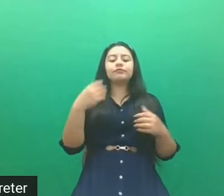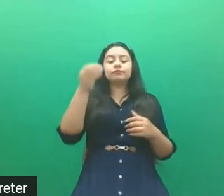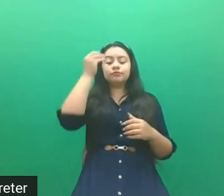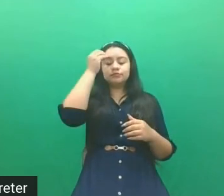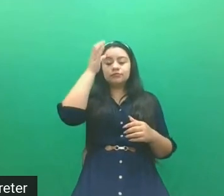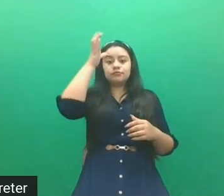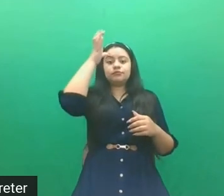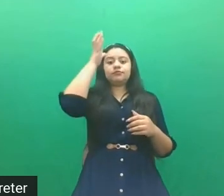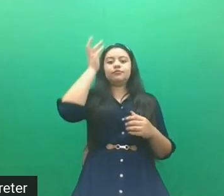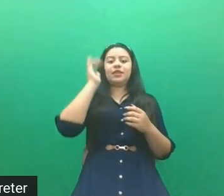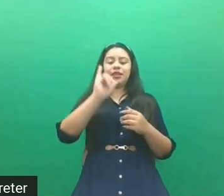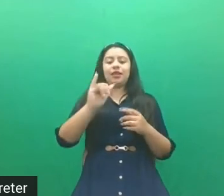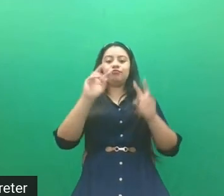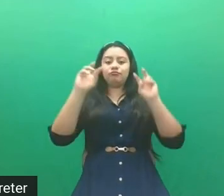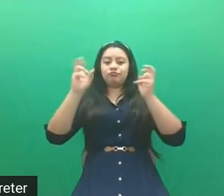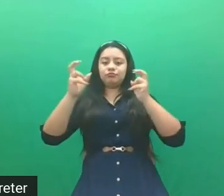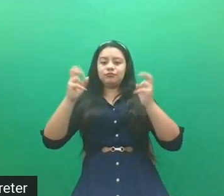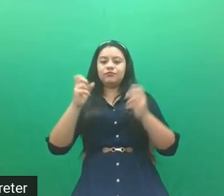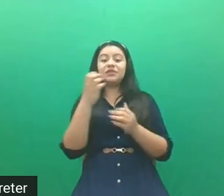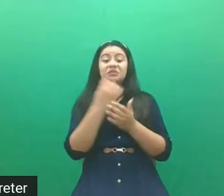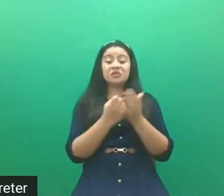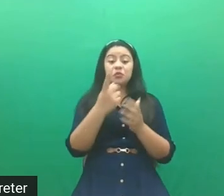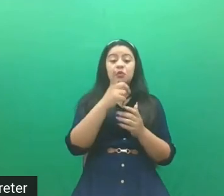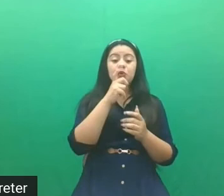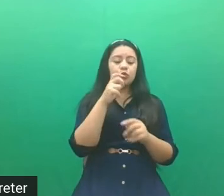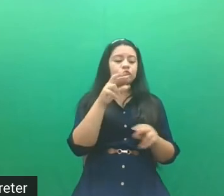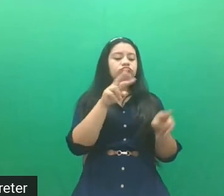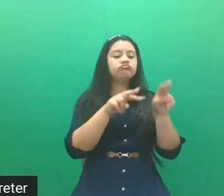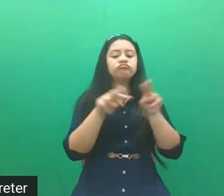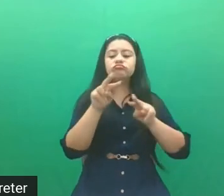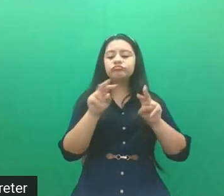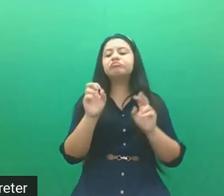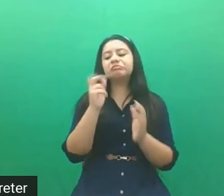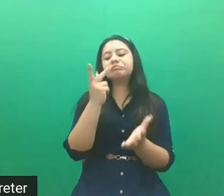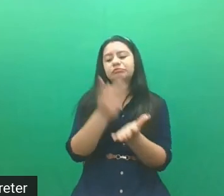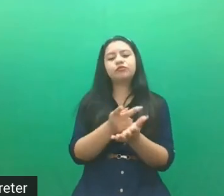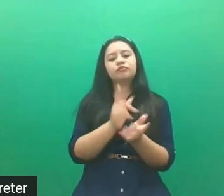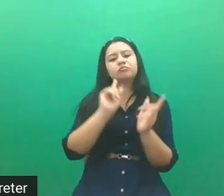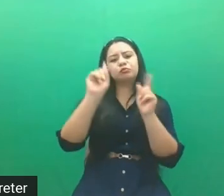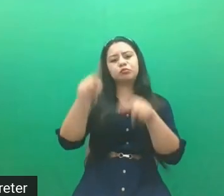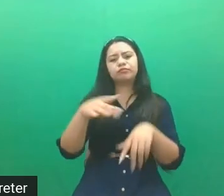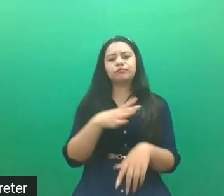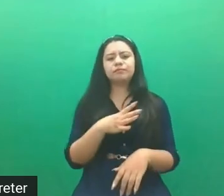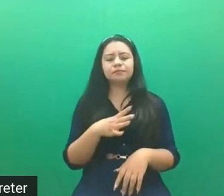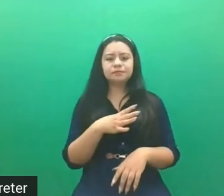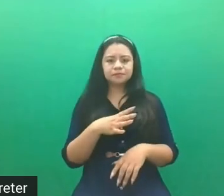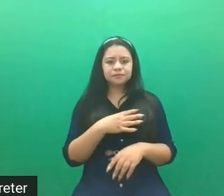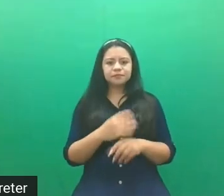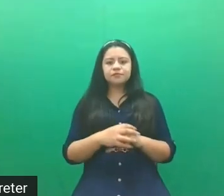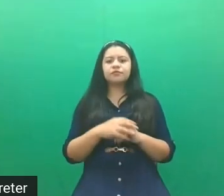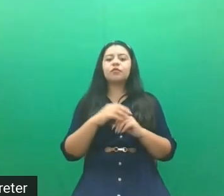and someone to approve that description so that it can go live automatically on the website. And